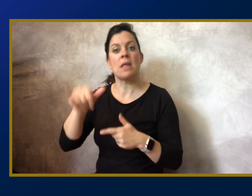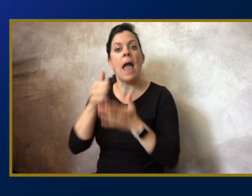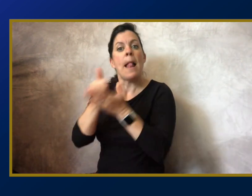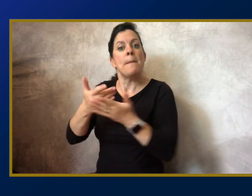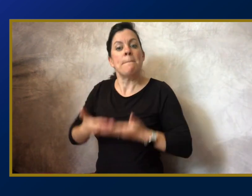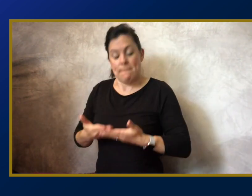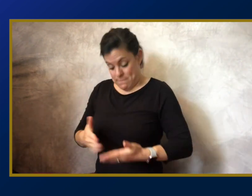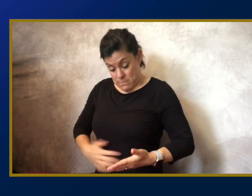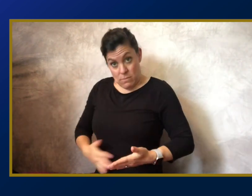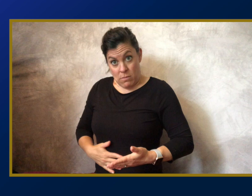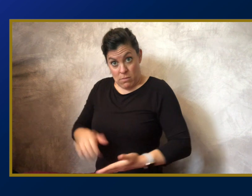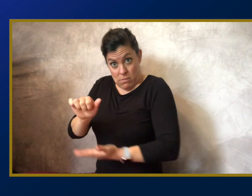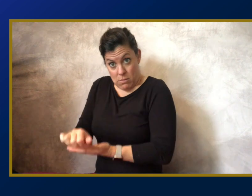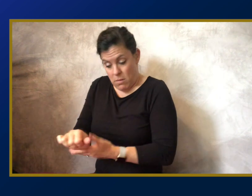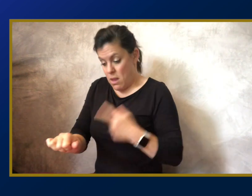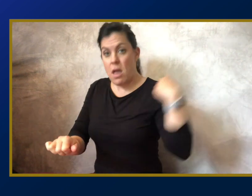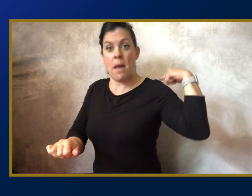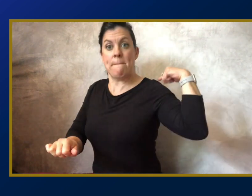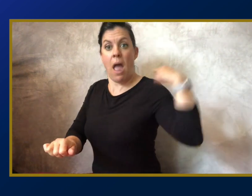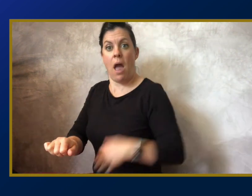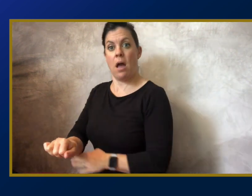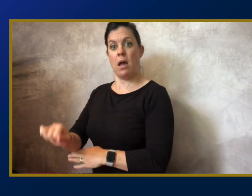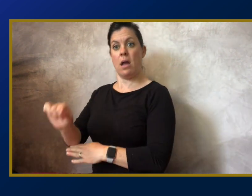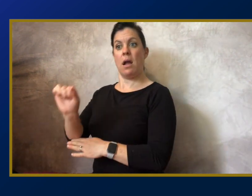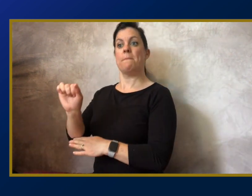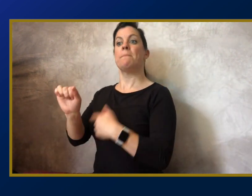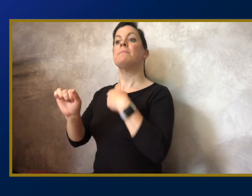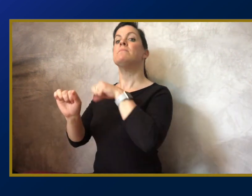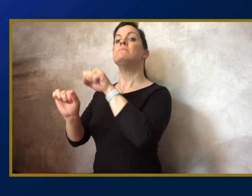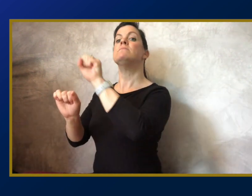stretching out the front, strengthening the back by lifting the head and lifting the spine